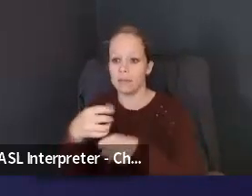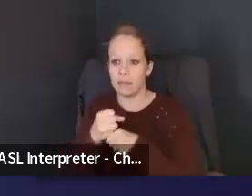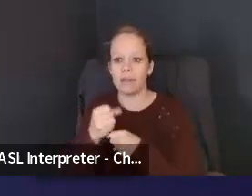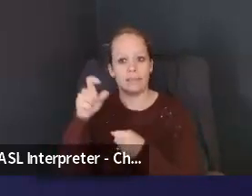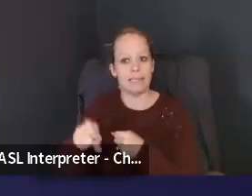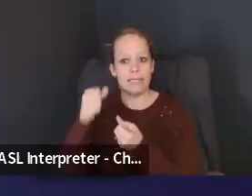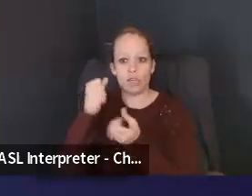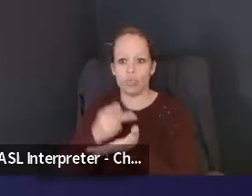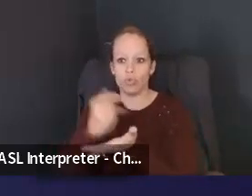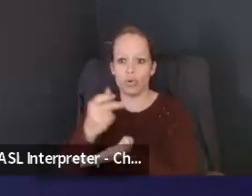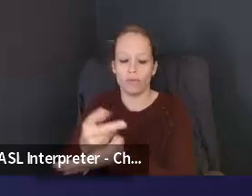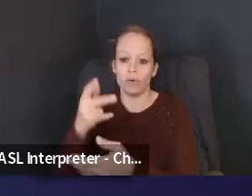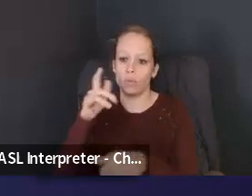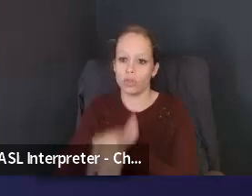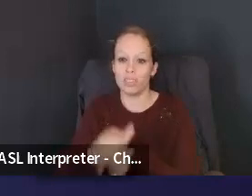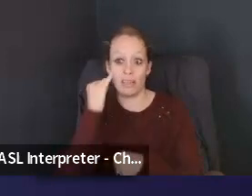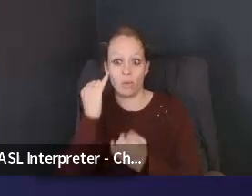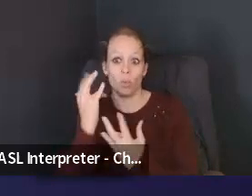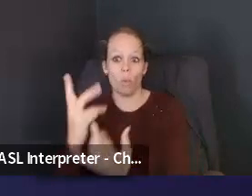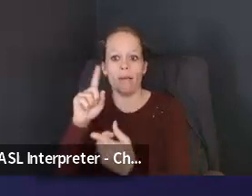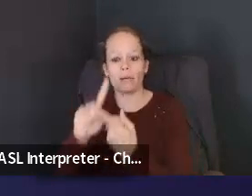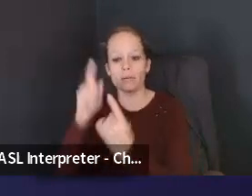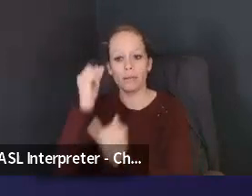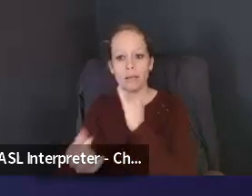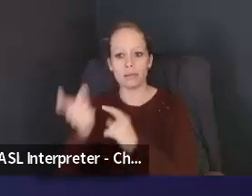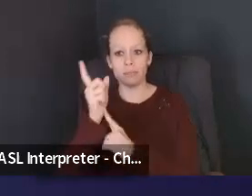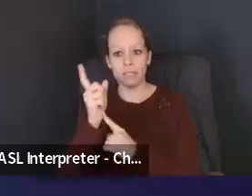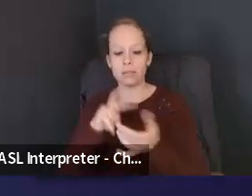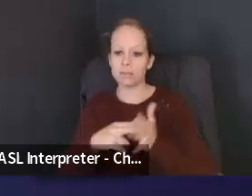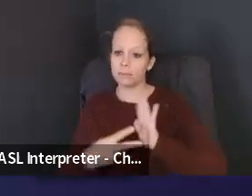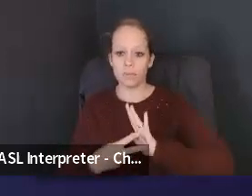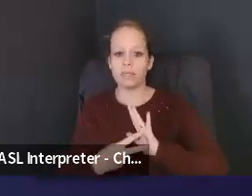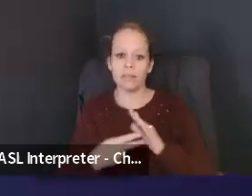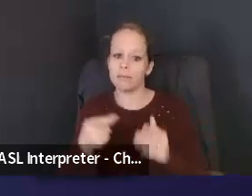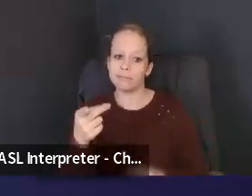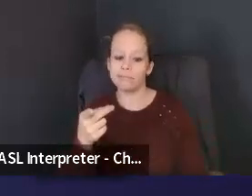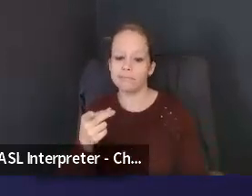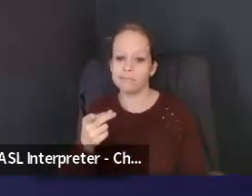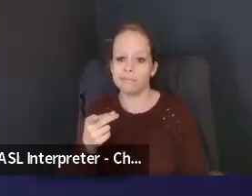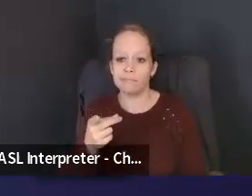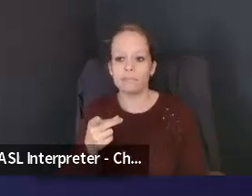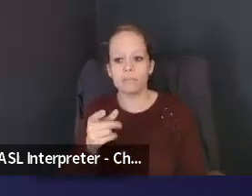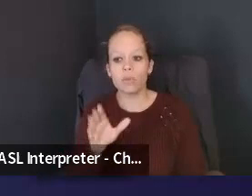if you wait till the 11th hour to try to do some of this you're setting yourself up for missing a